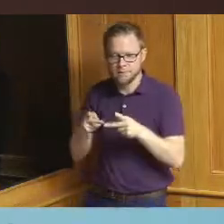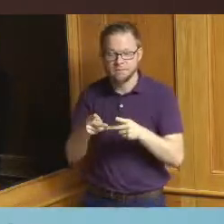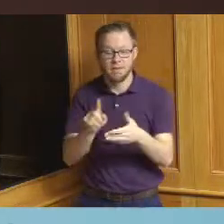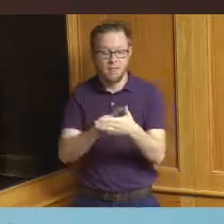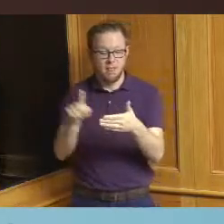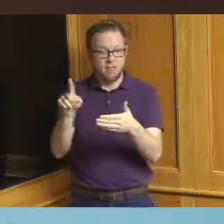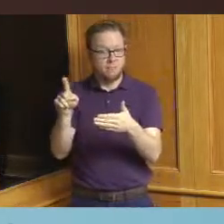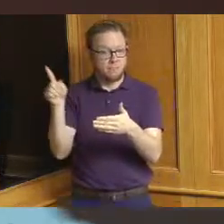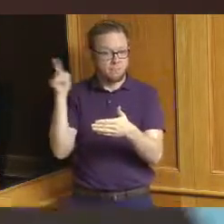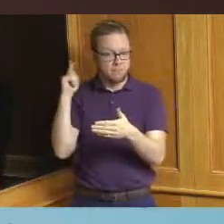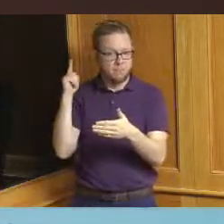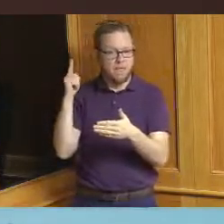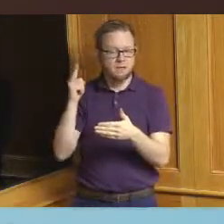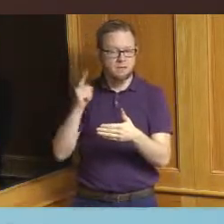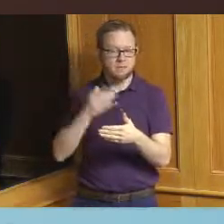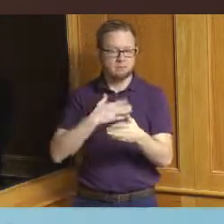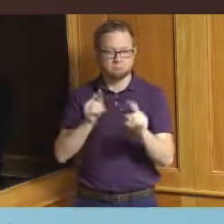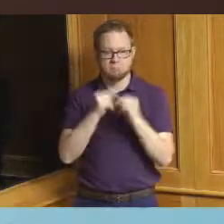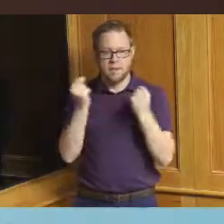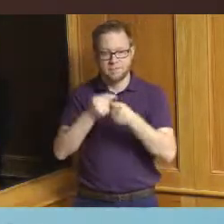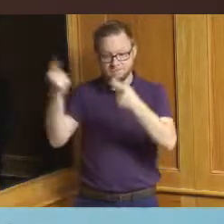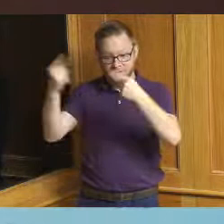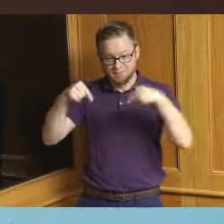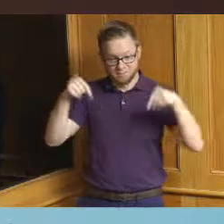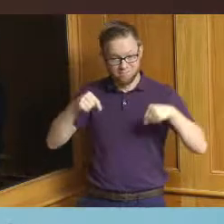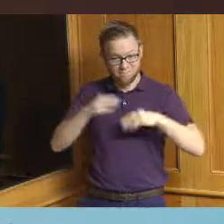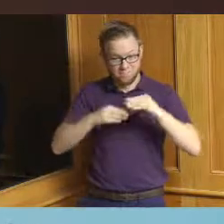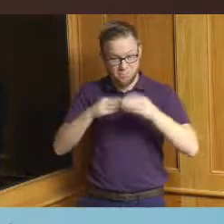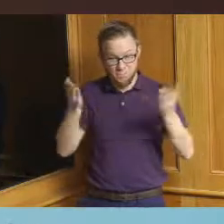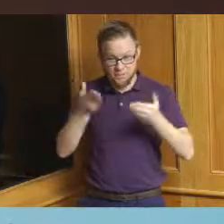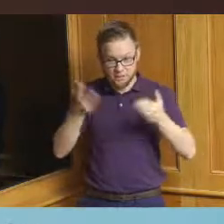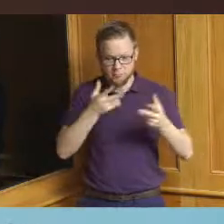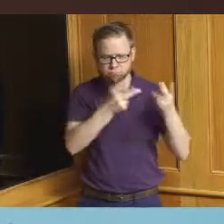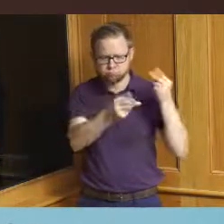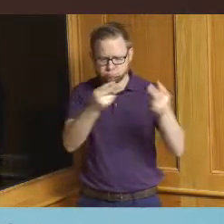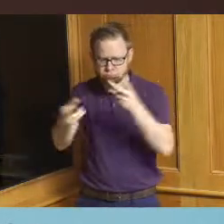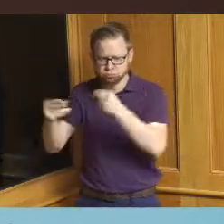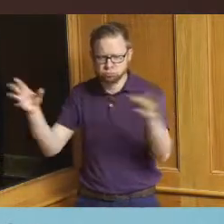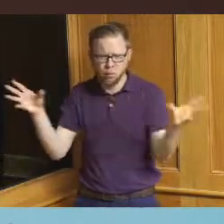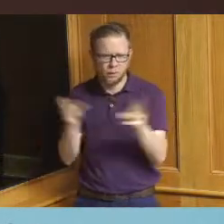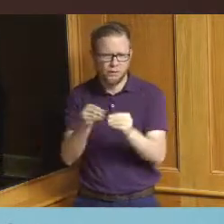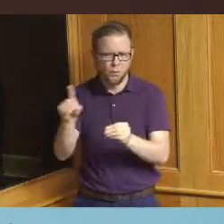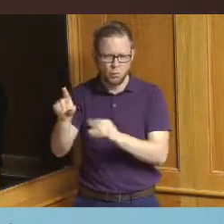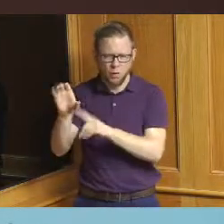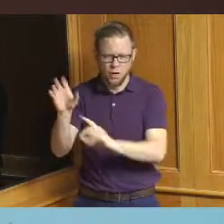building and provided vaccinations we were able to provide nearly 100 vaccinations here at this site